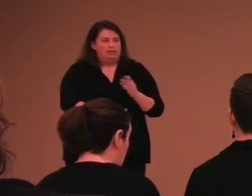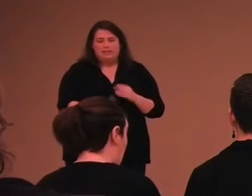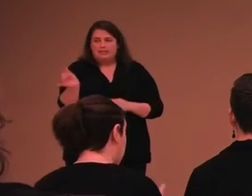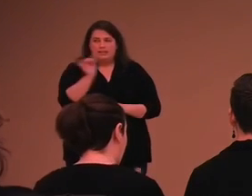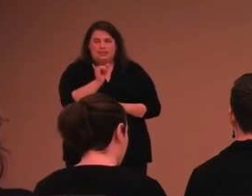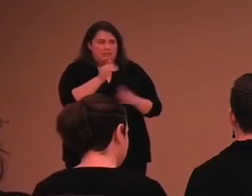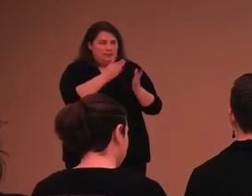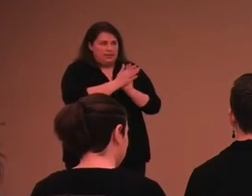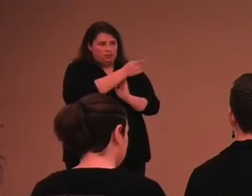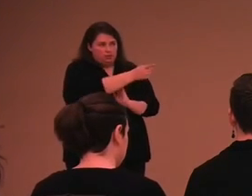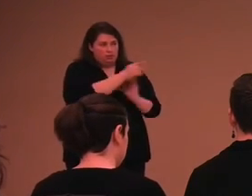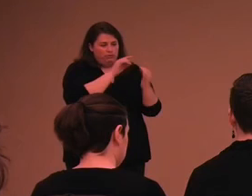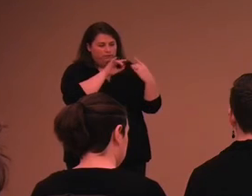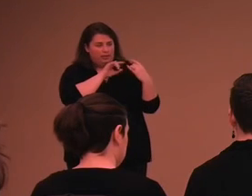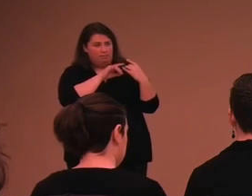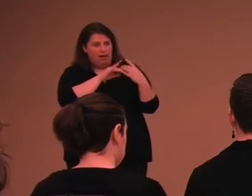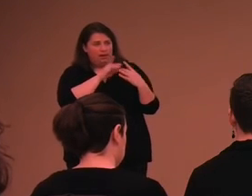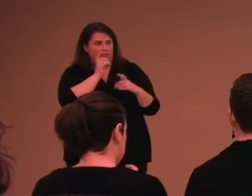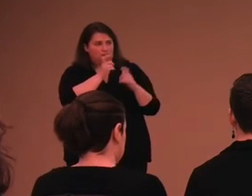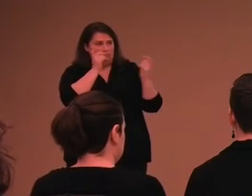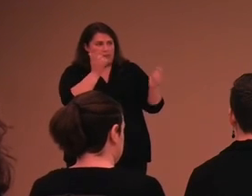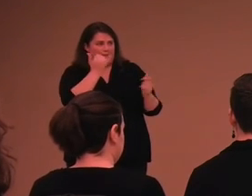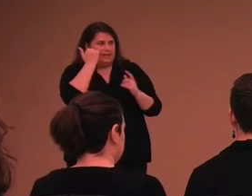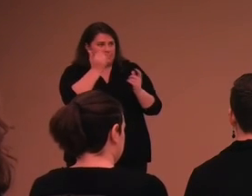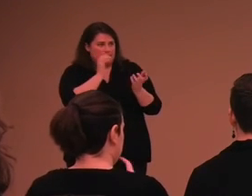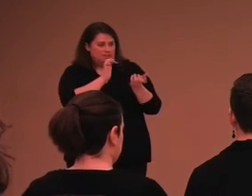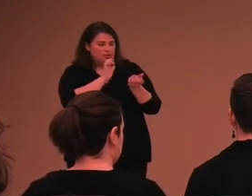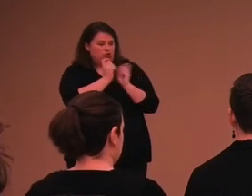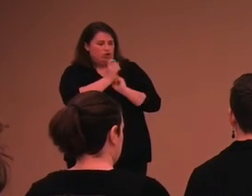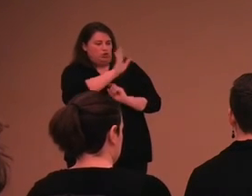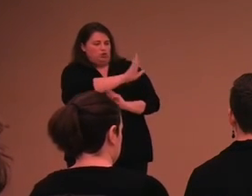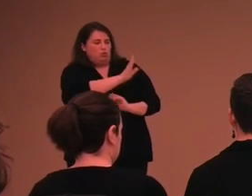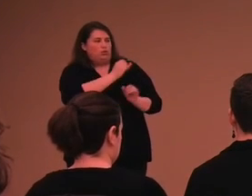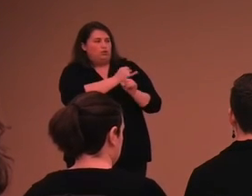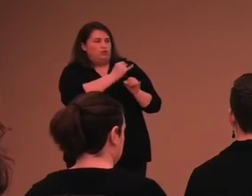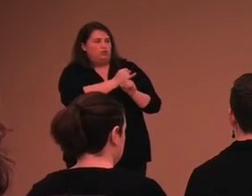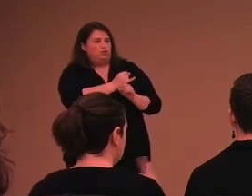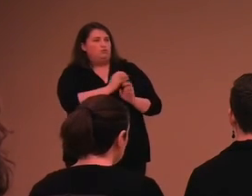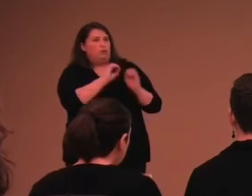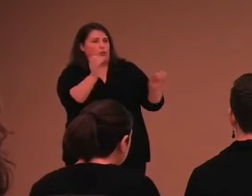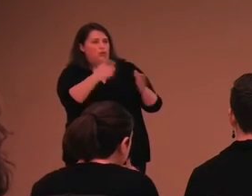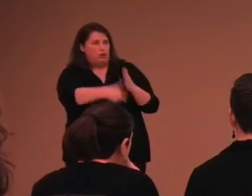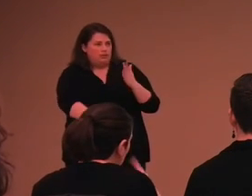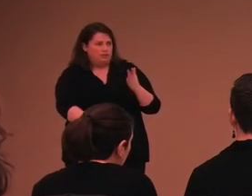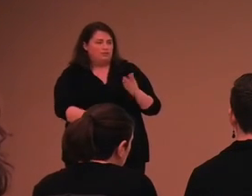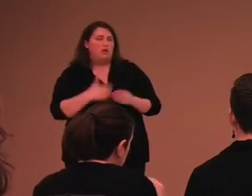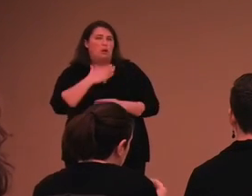To contribute to huge ideas to change your institution, but for free so please keep that in mind